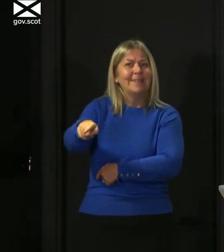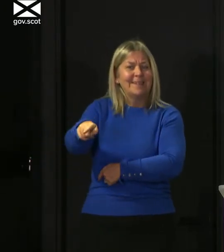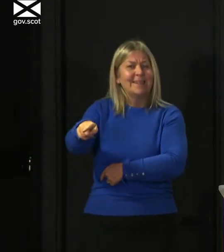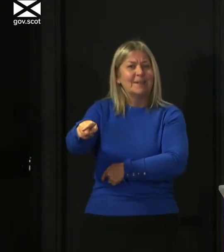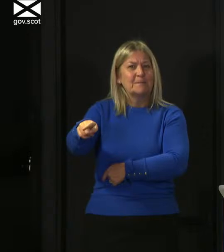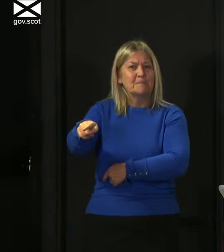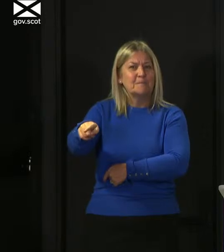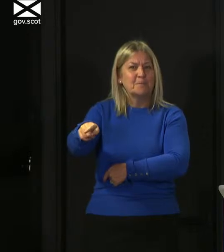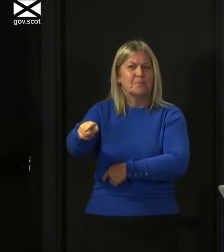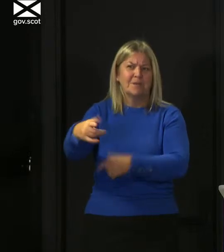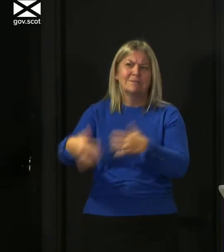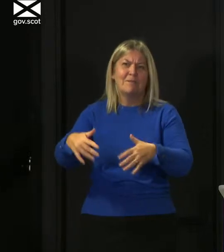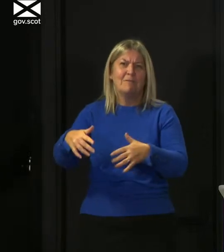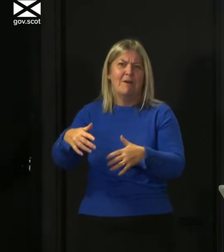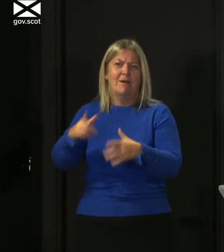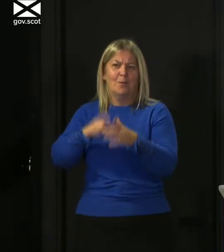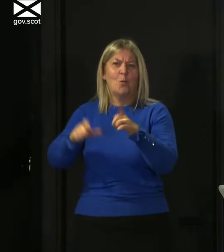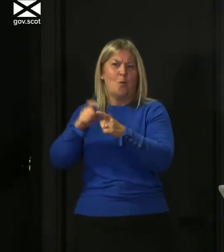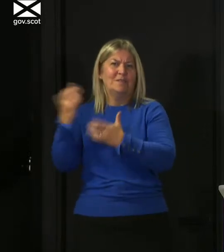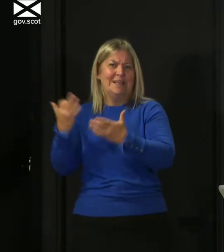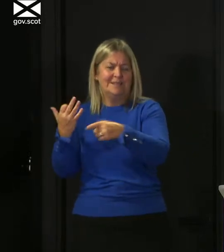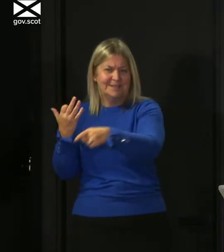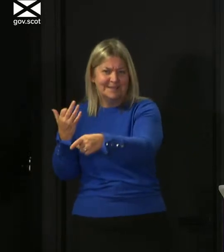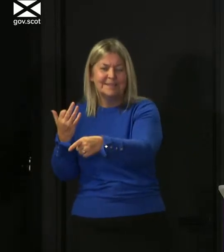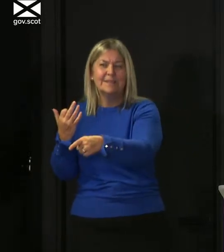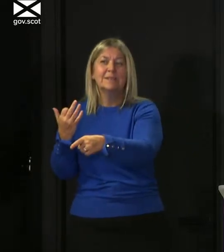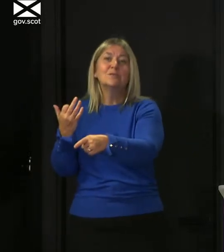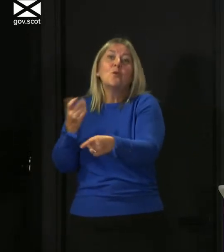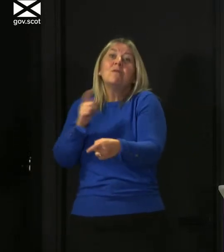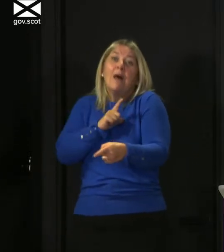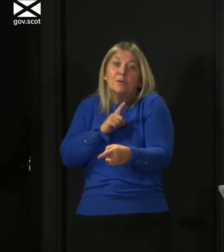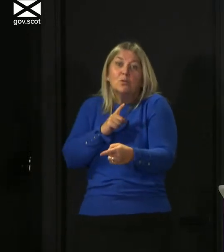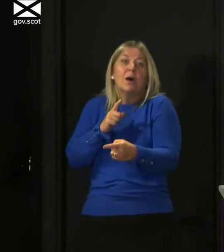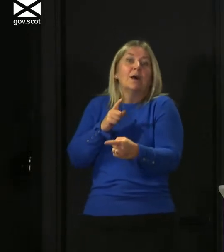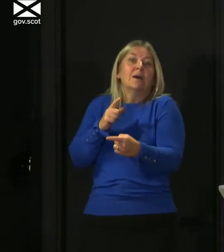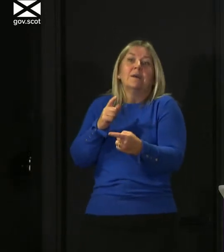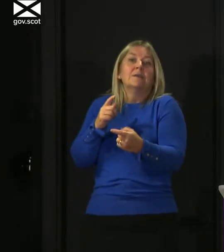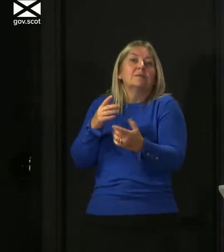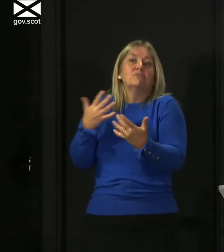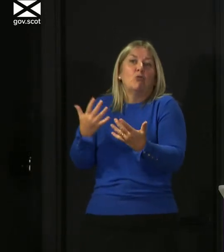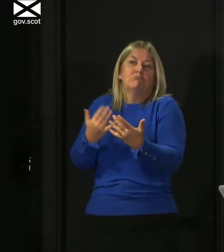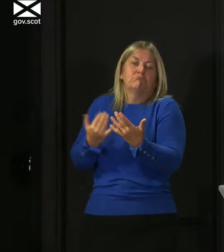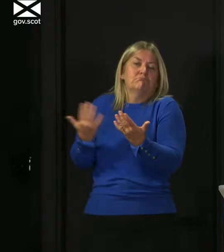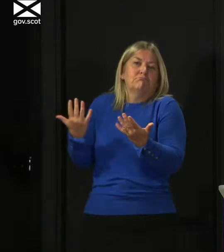currently suffering with this virus so perhaps there is an element of there just bearing that